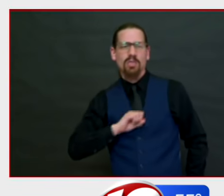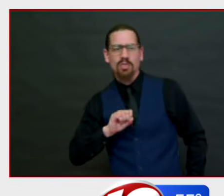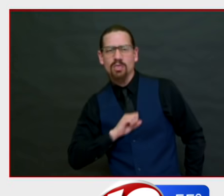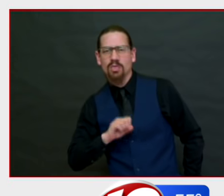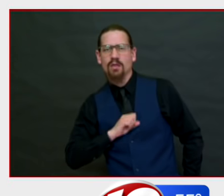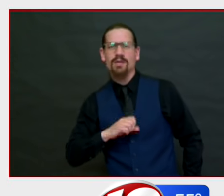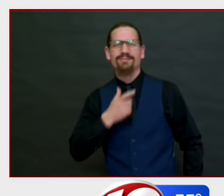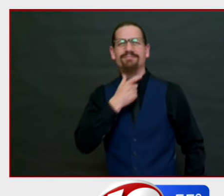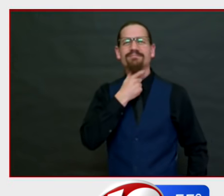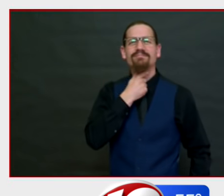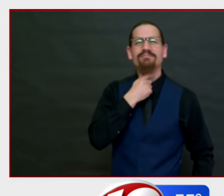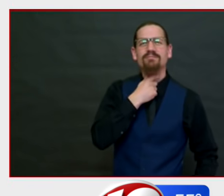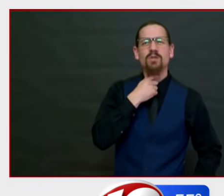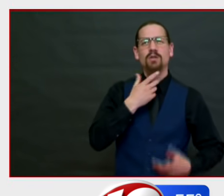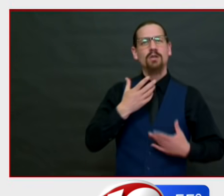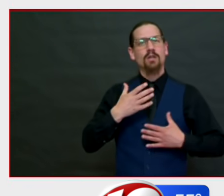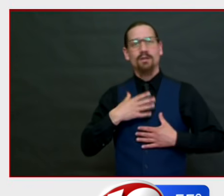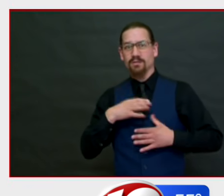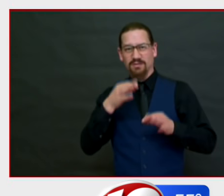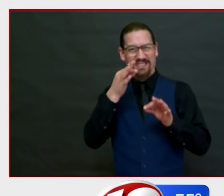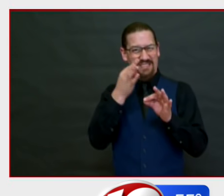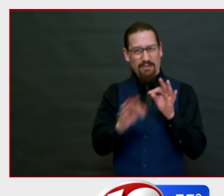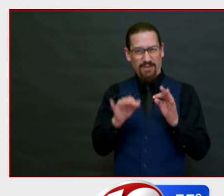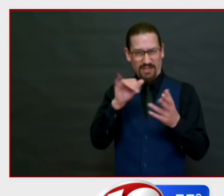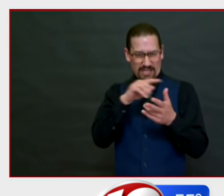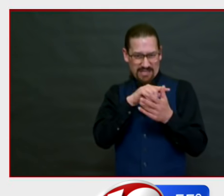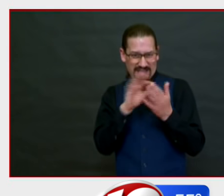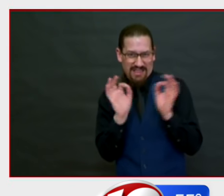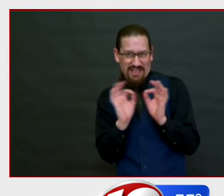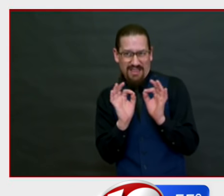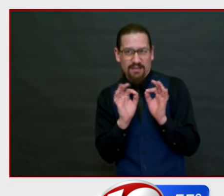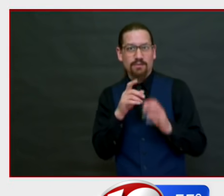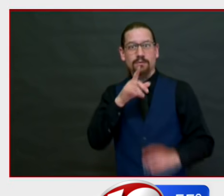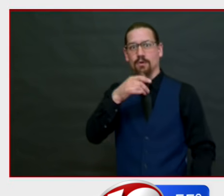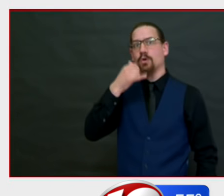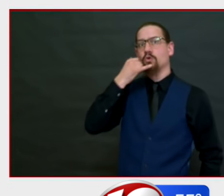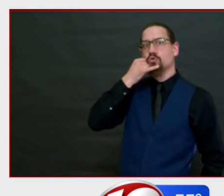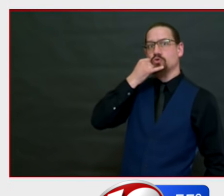FROM THE TIME YOU GET A FEVER, SORE THROAT, YOU DON'T FEEL WELL